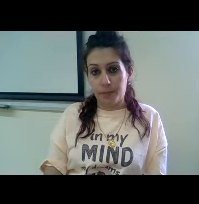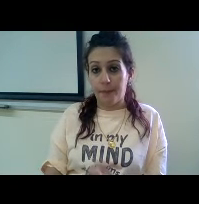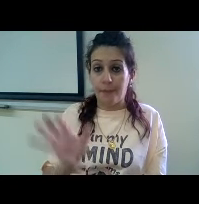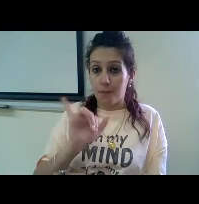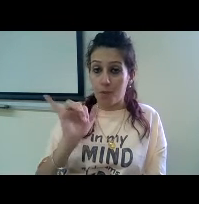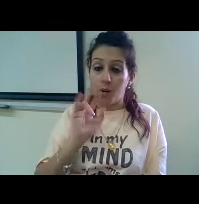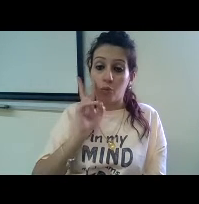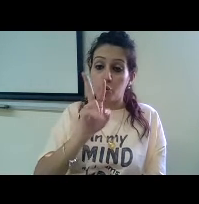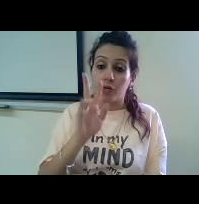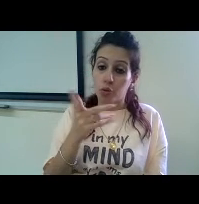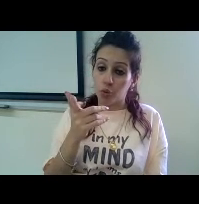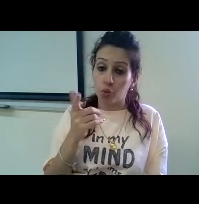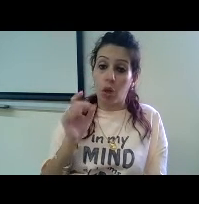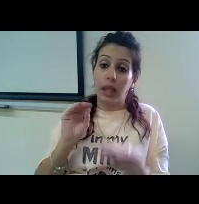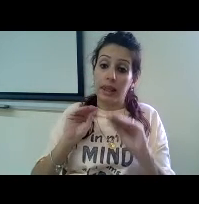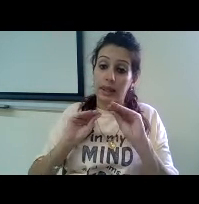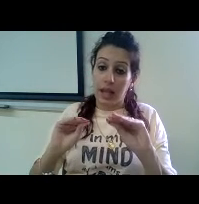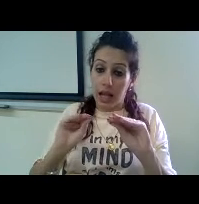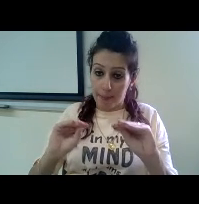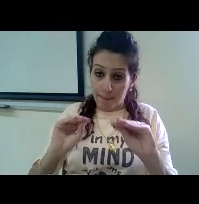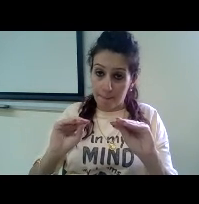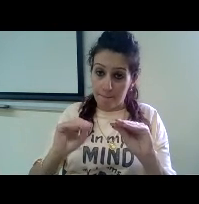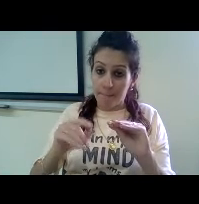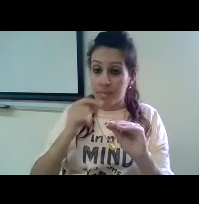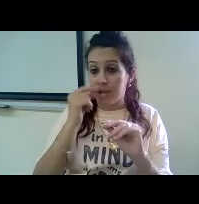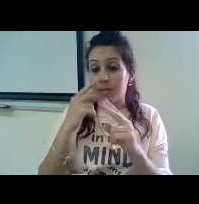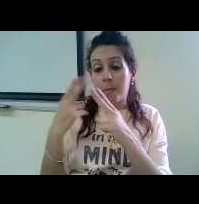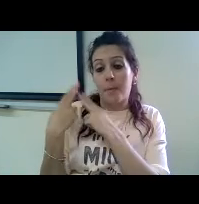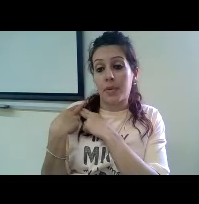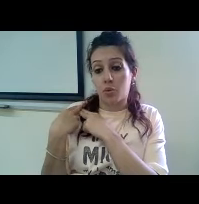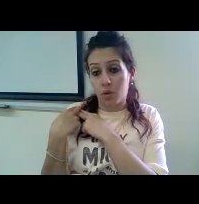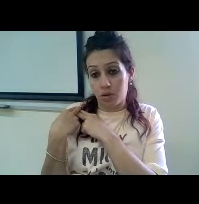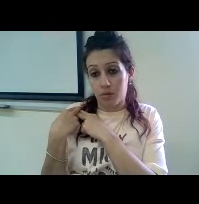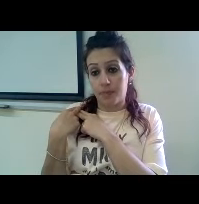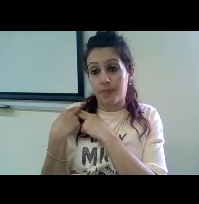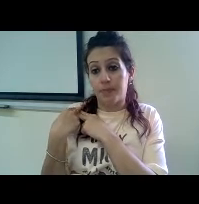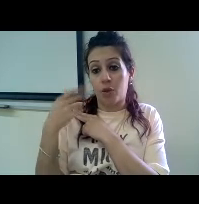And also, you might see there is a party on the right side,